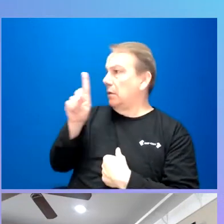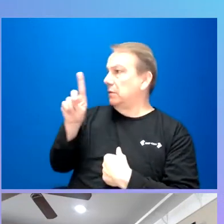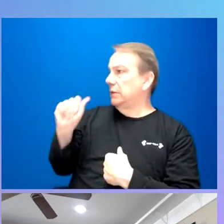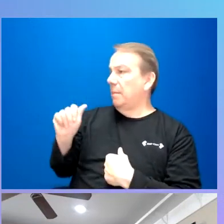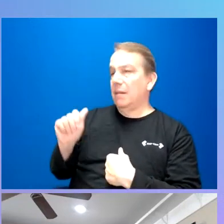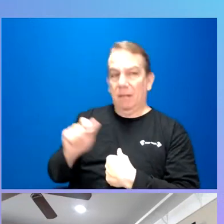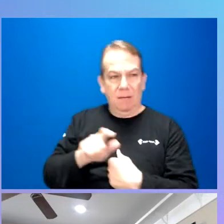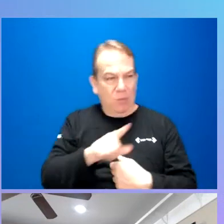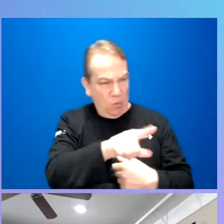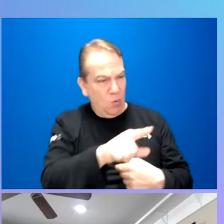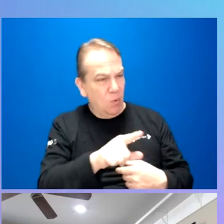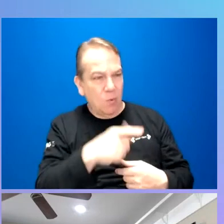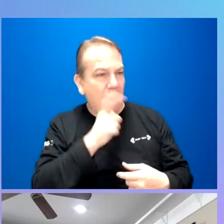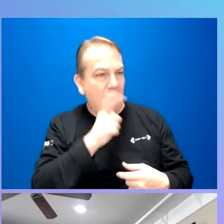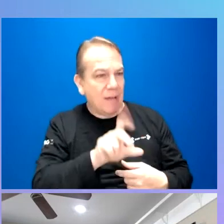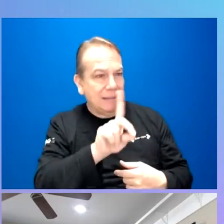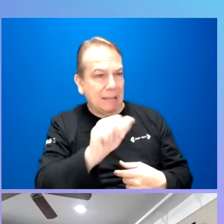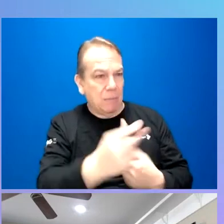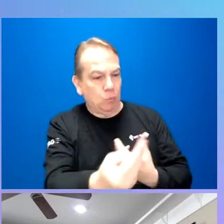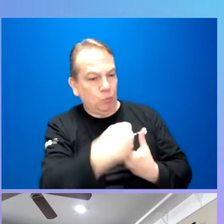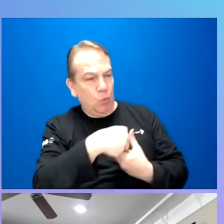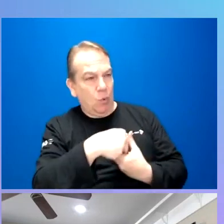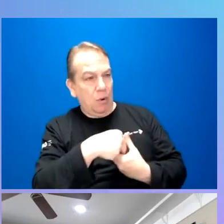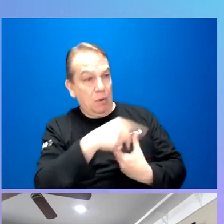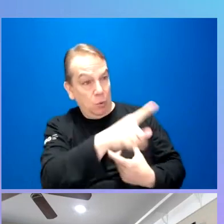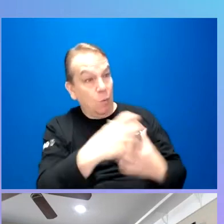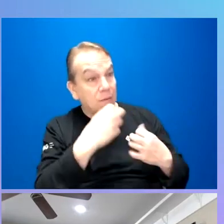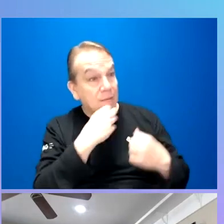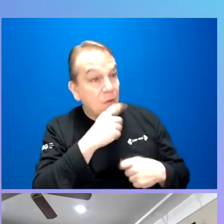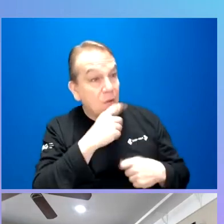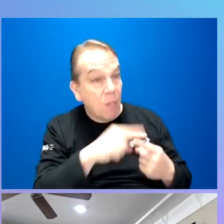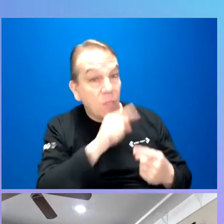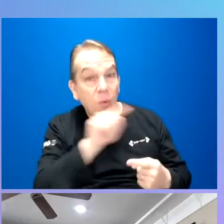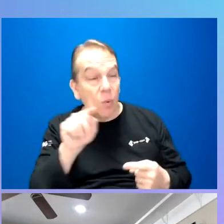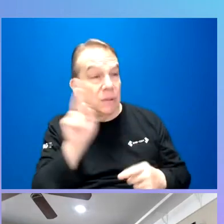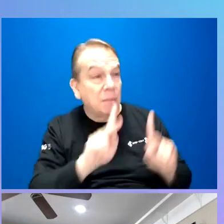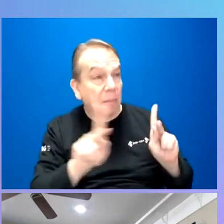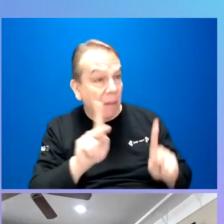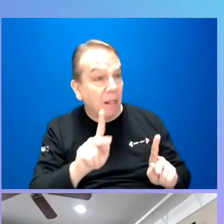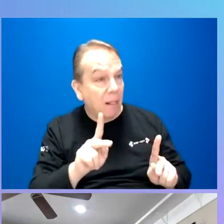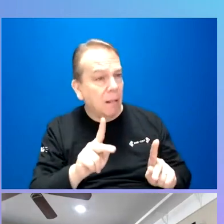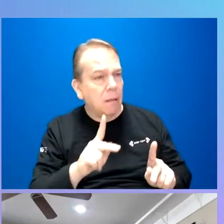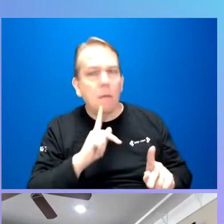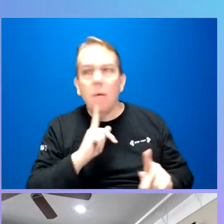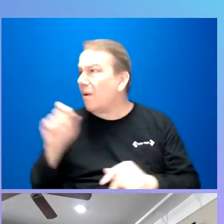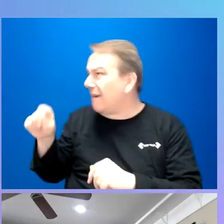you care about people who are disabled? Promote their full engagement? Oh, of course I do. I have, I have a brother who has